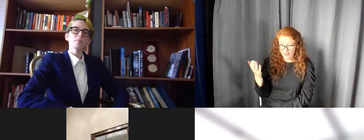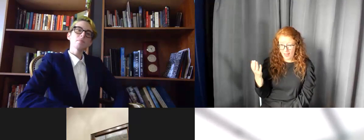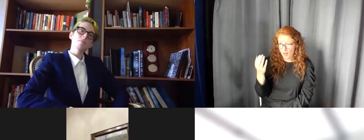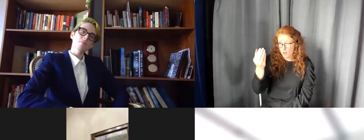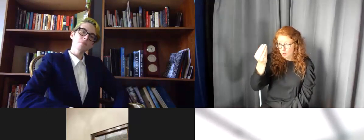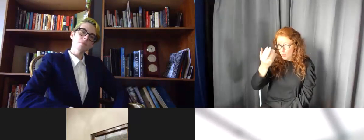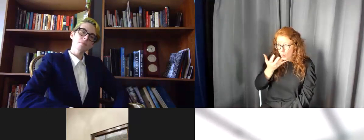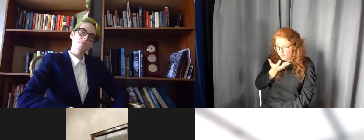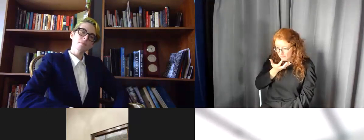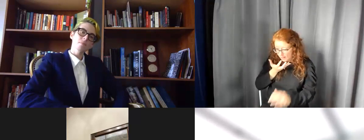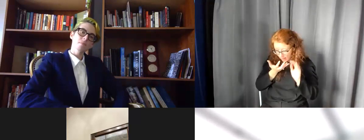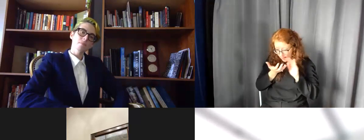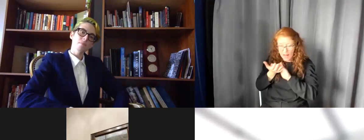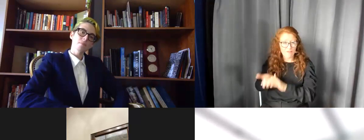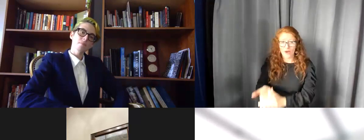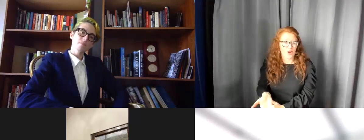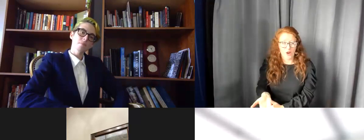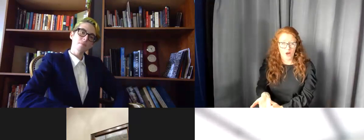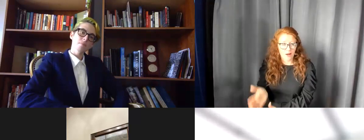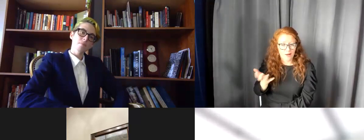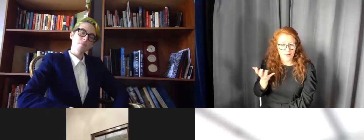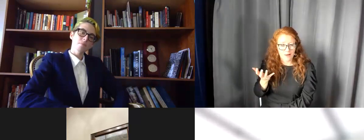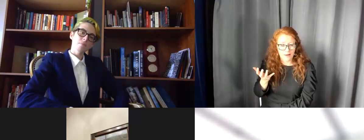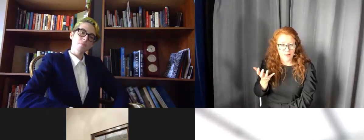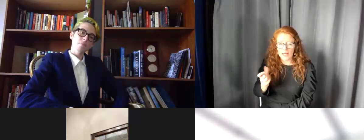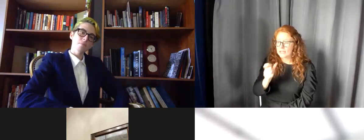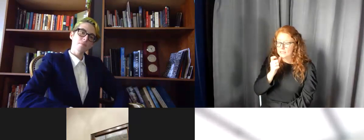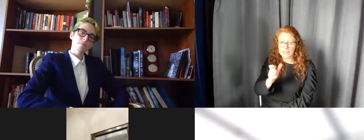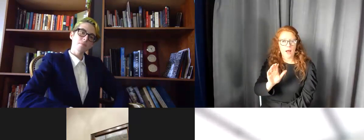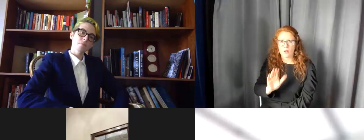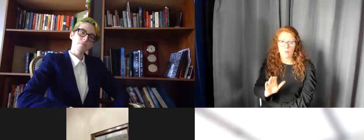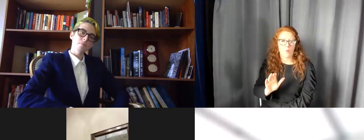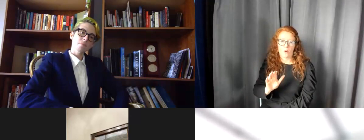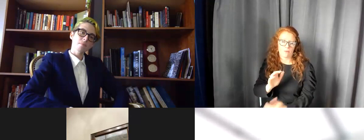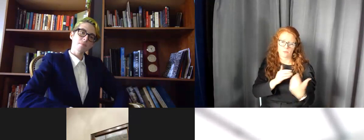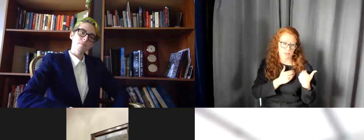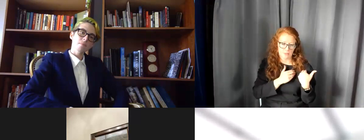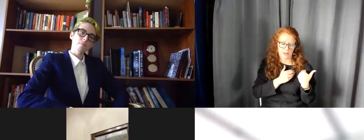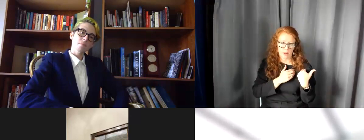Jordan Radford: that this isn't your responsibility. and that